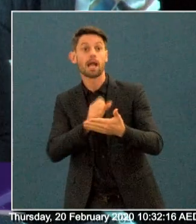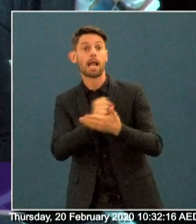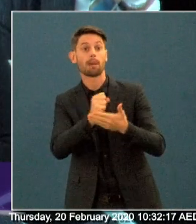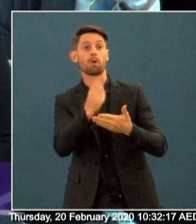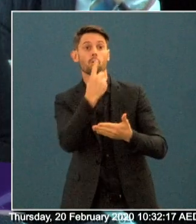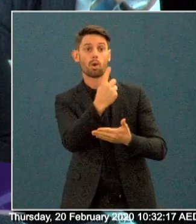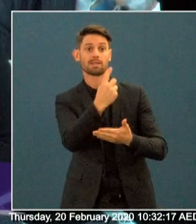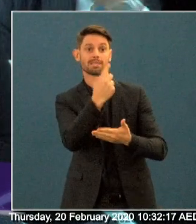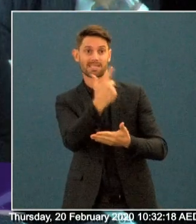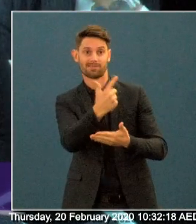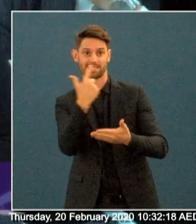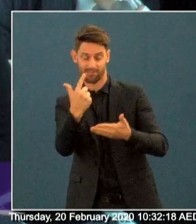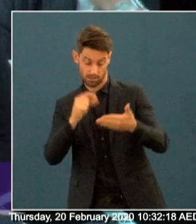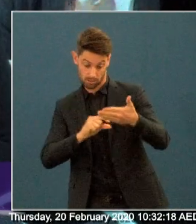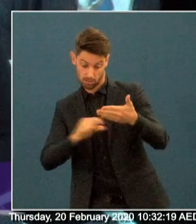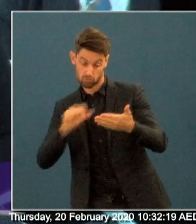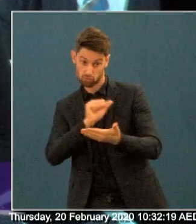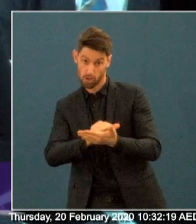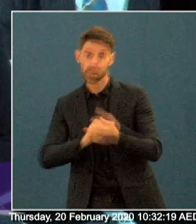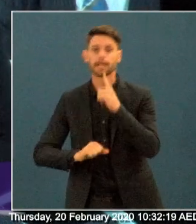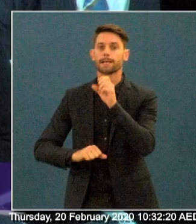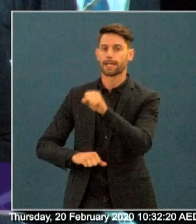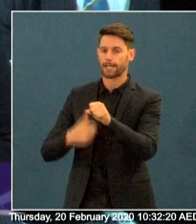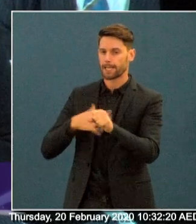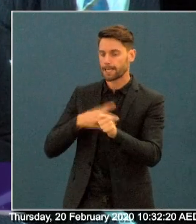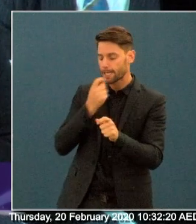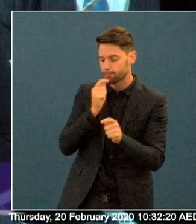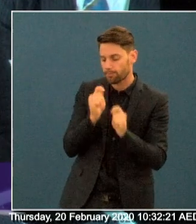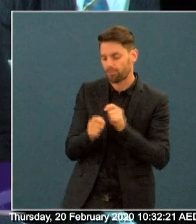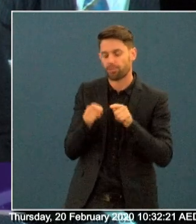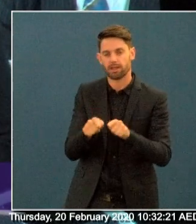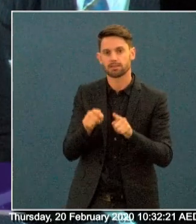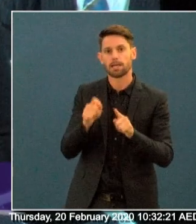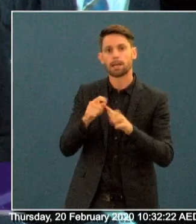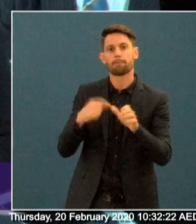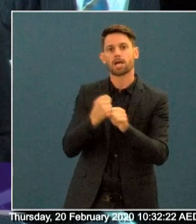That's correct. So it's page 28. PROF TROLLOR: Yes.